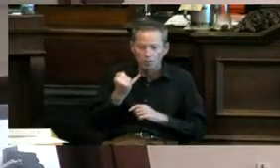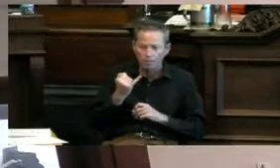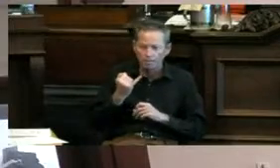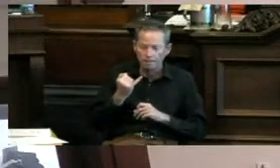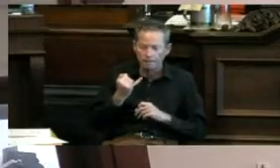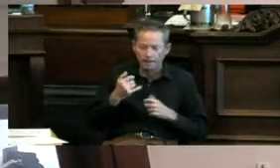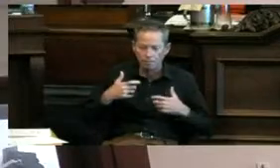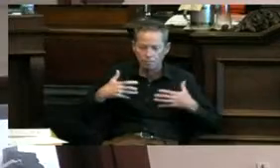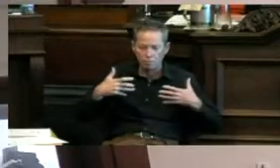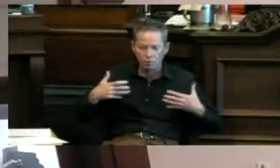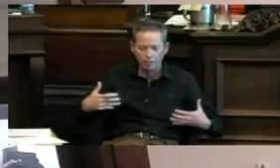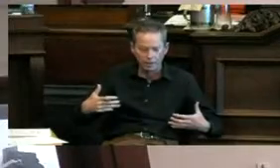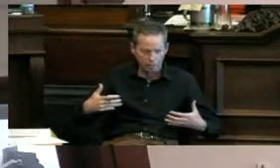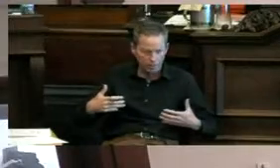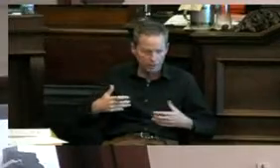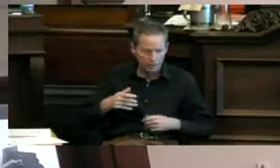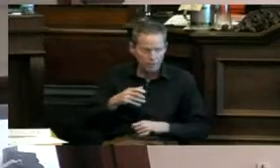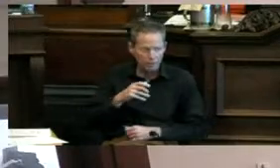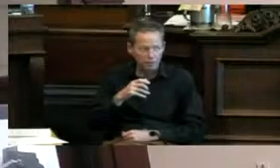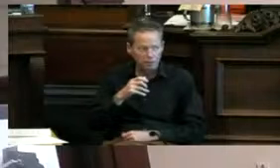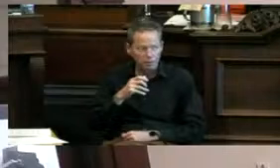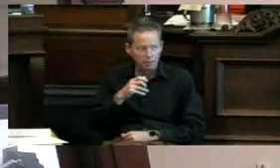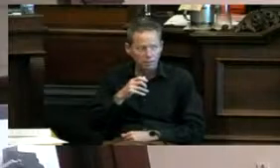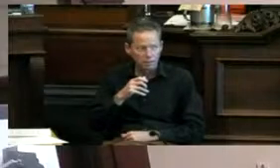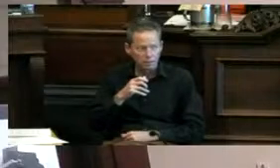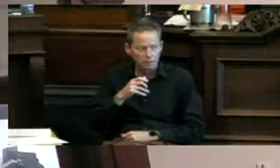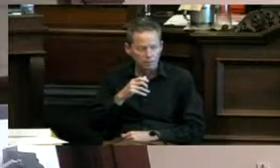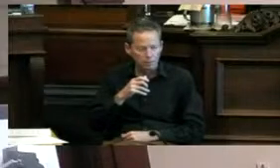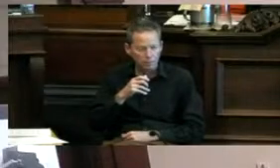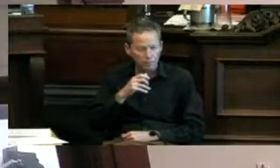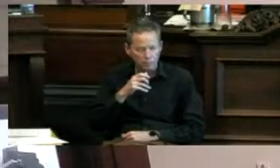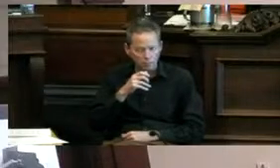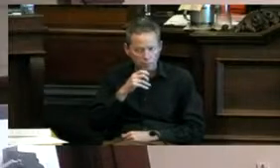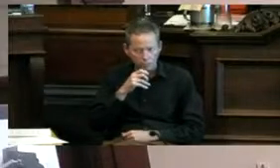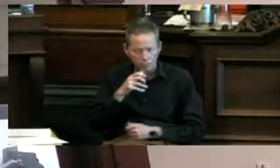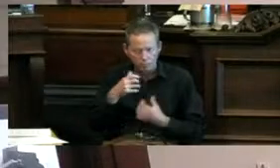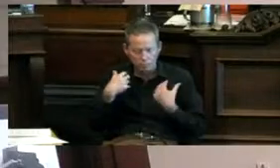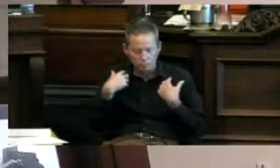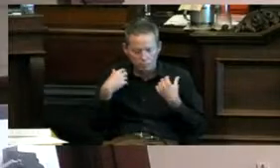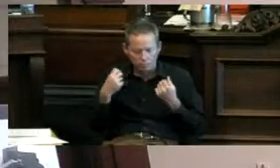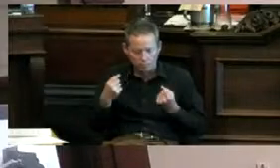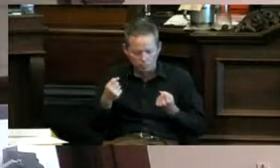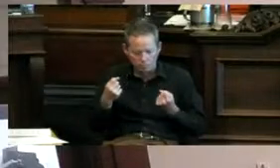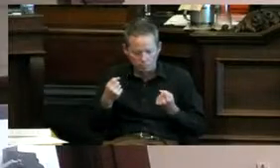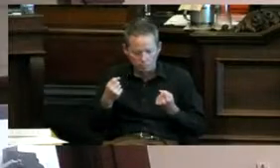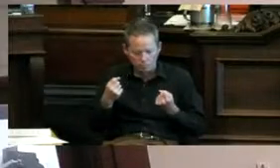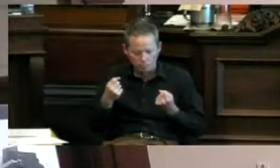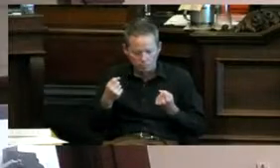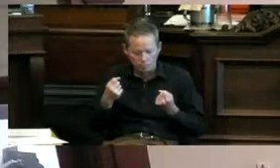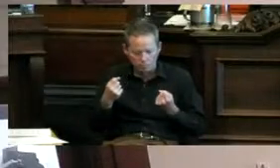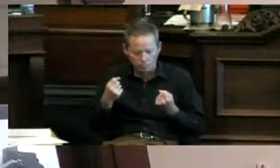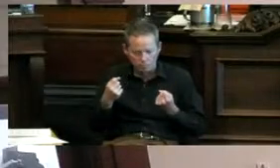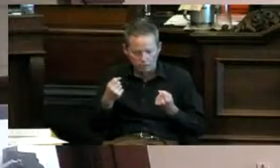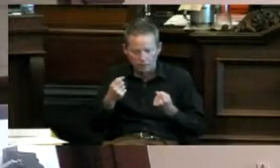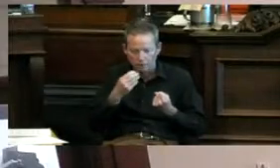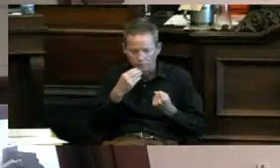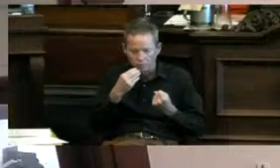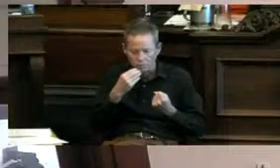designation. That's great. Wonderful. Don't change a thing. But what if you are morbidly